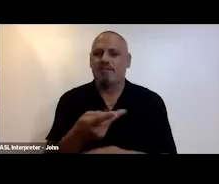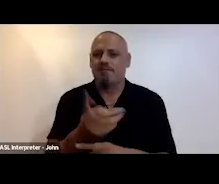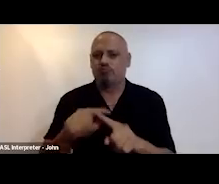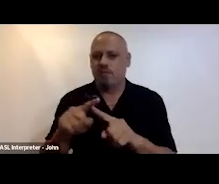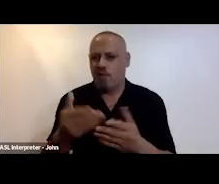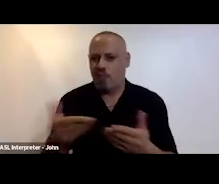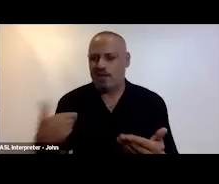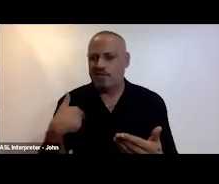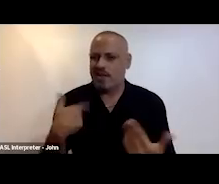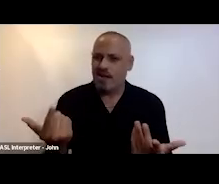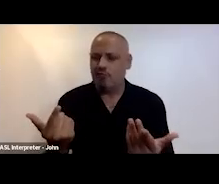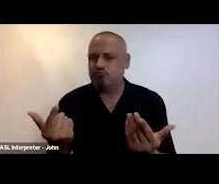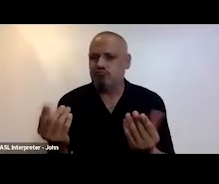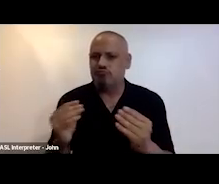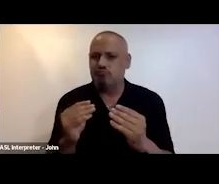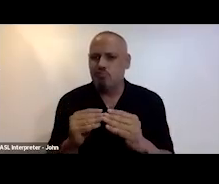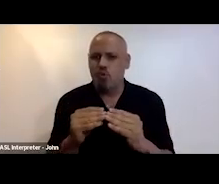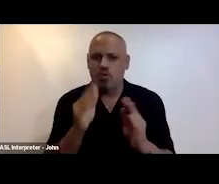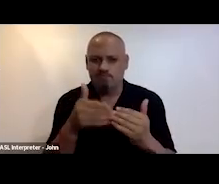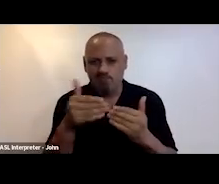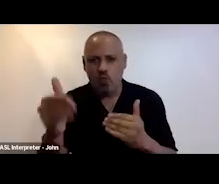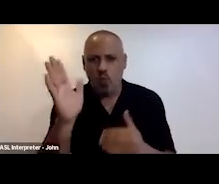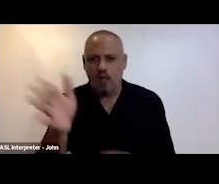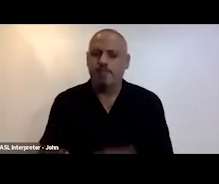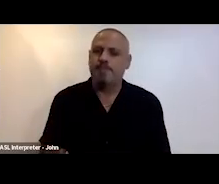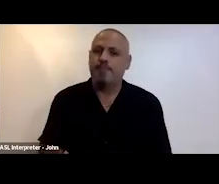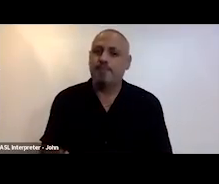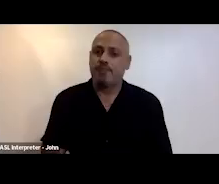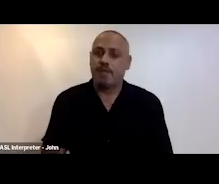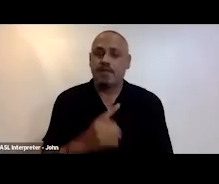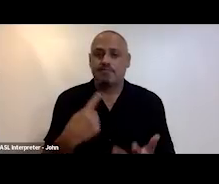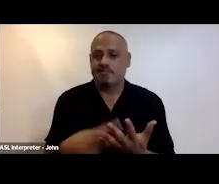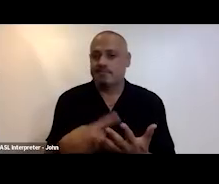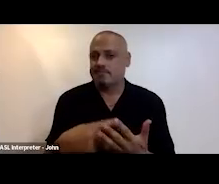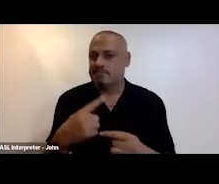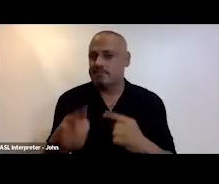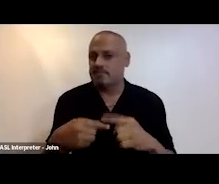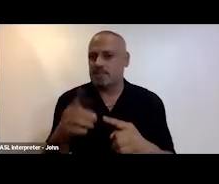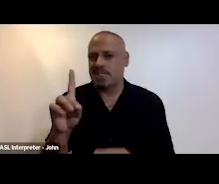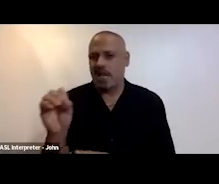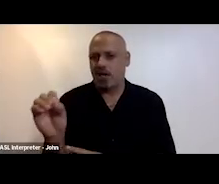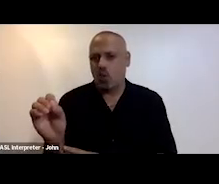I'll kind of be carrying a little bit of that forward and talking a bit about some of the diagnoses that were discussed,